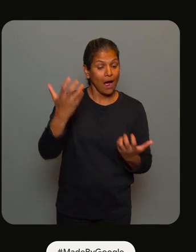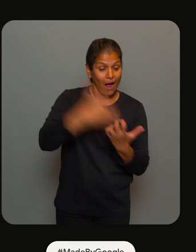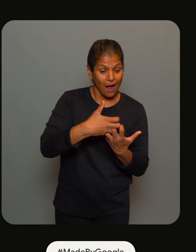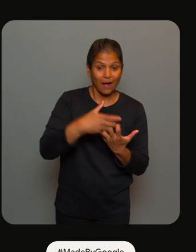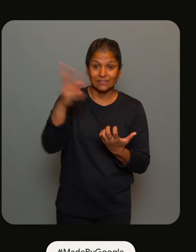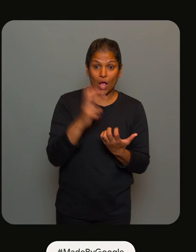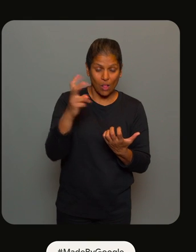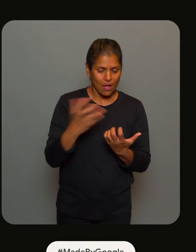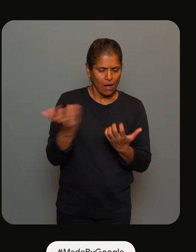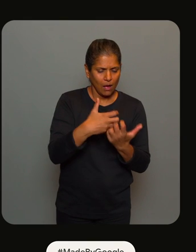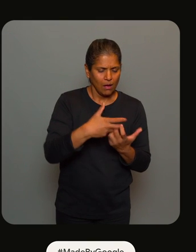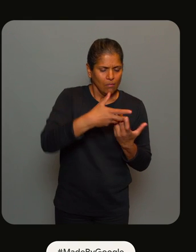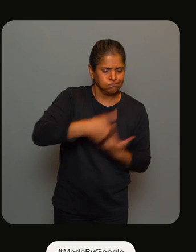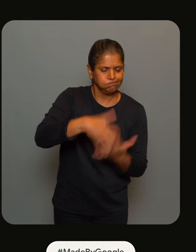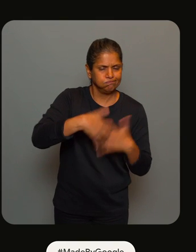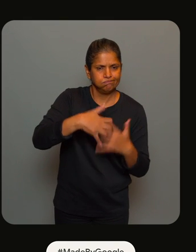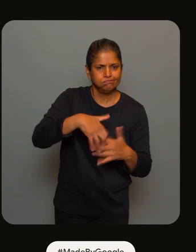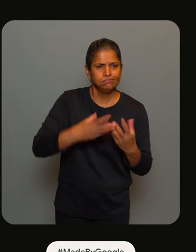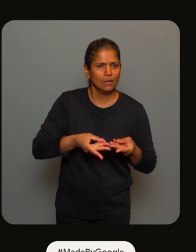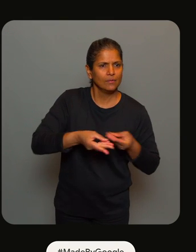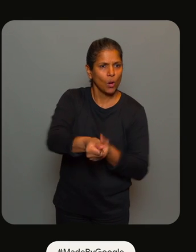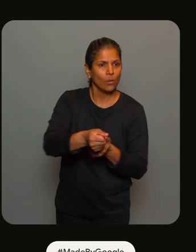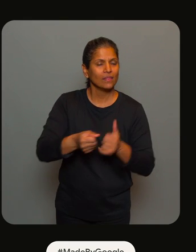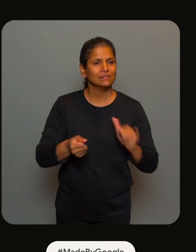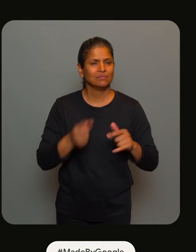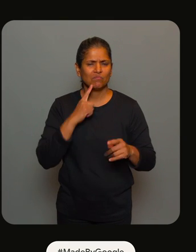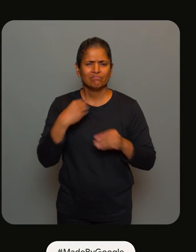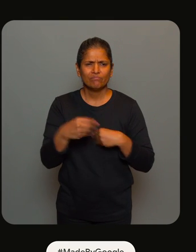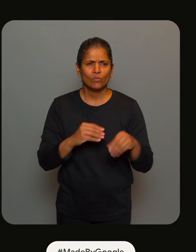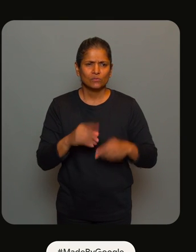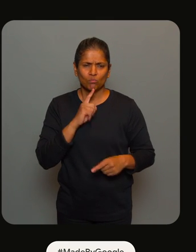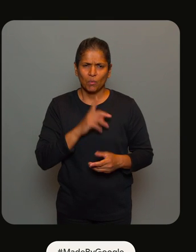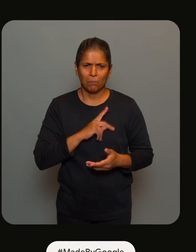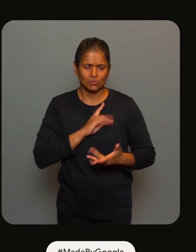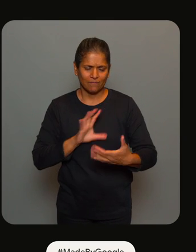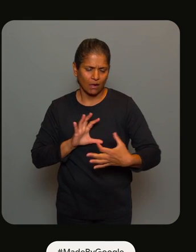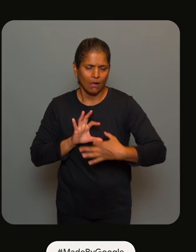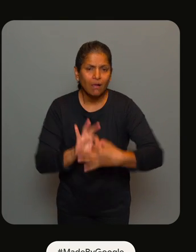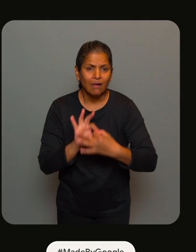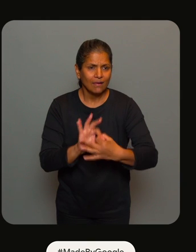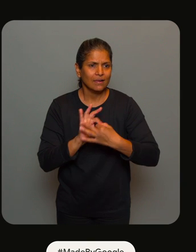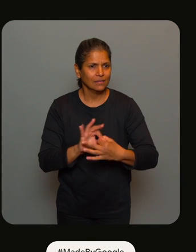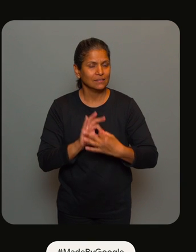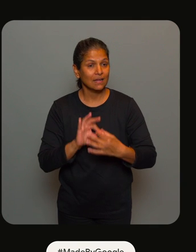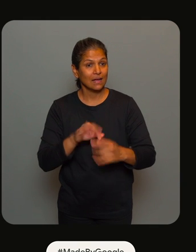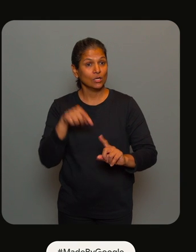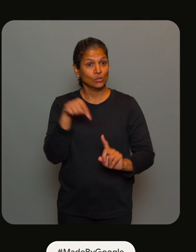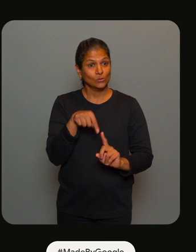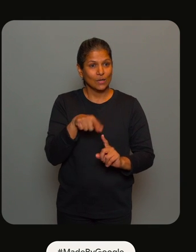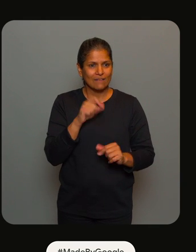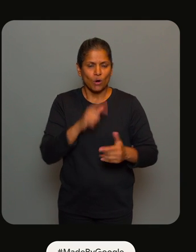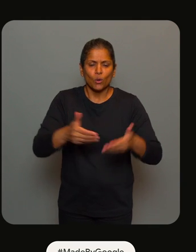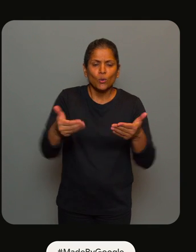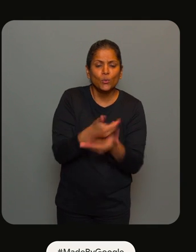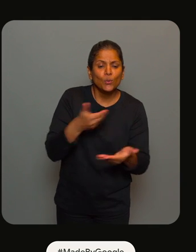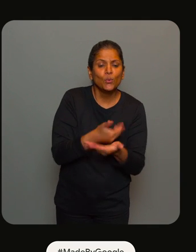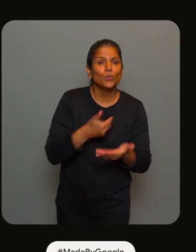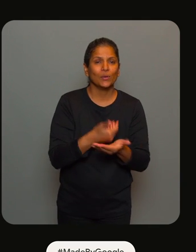We’re bringing our flexible, personal design approach to new devices, too, like Google Pixel Watch.